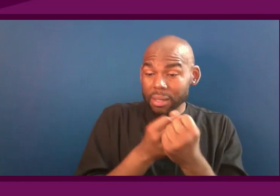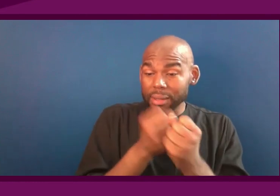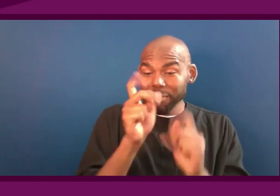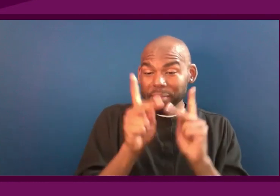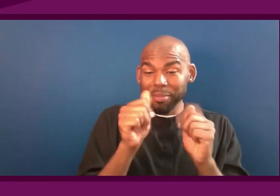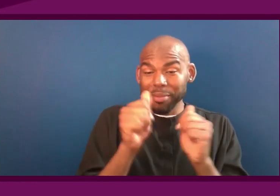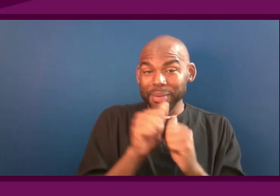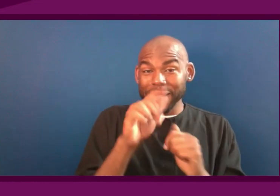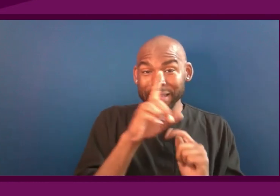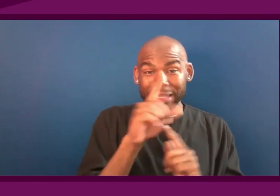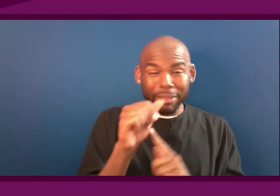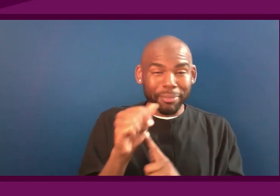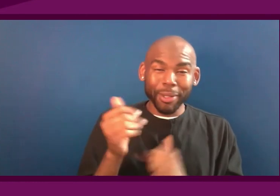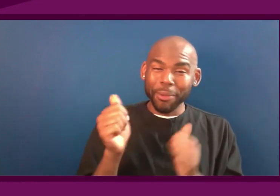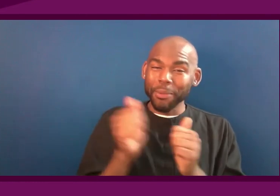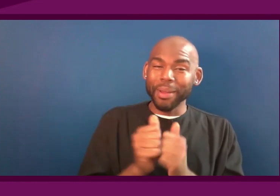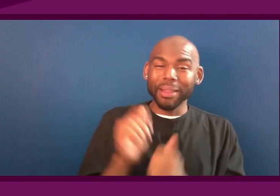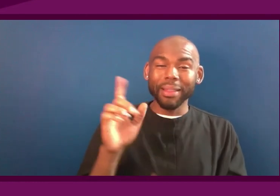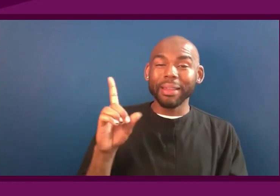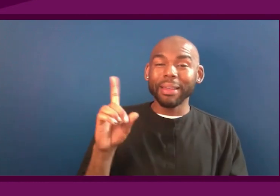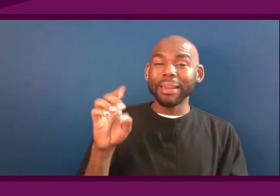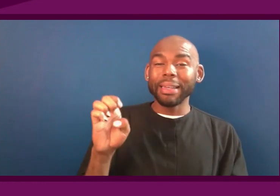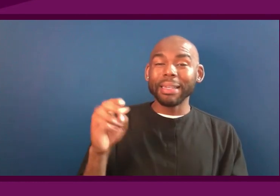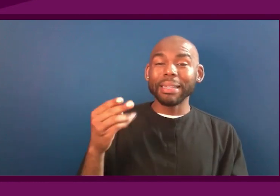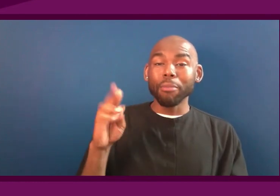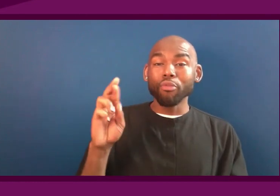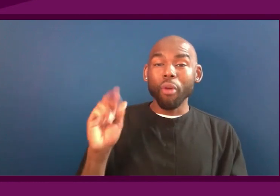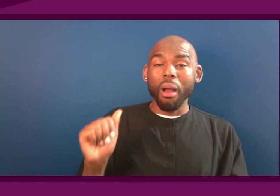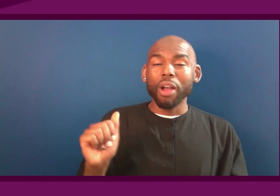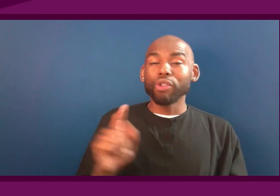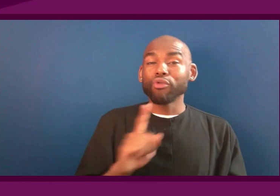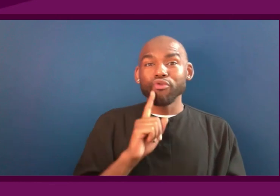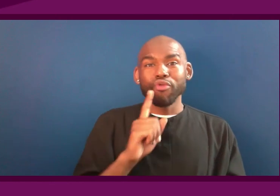You can find transcripts and American sign language interpretations for today's episode